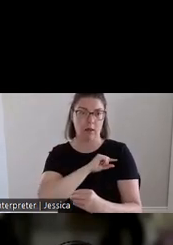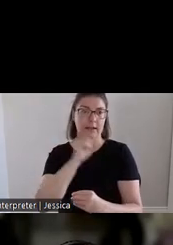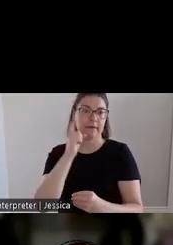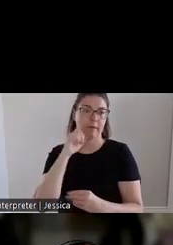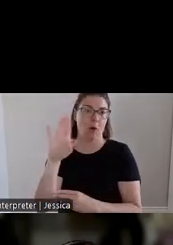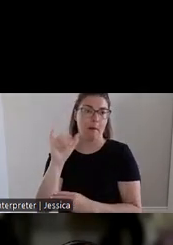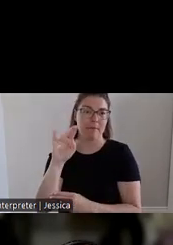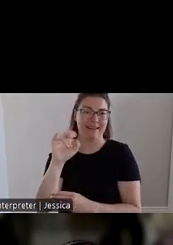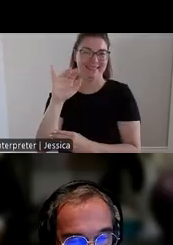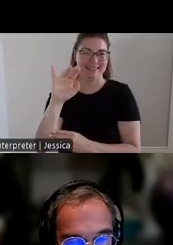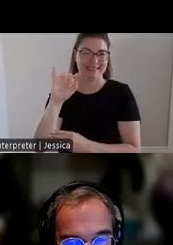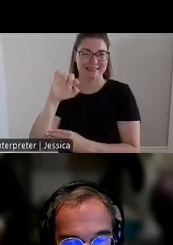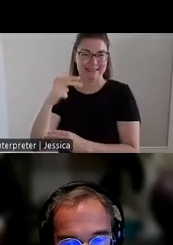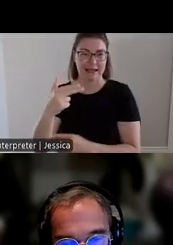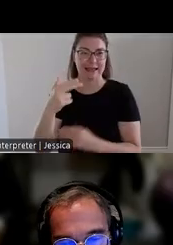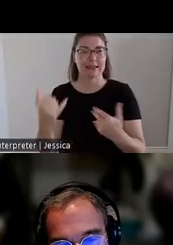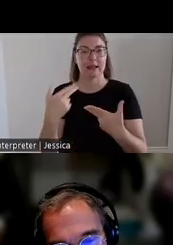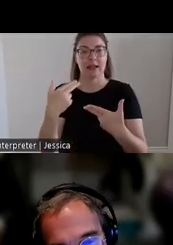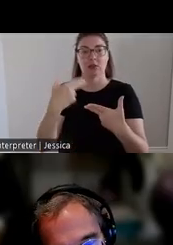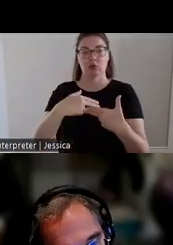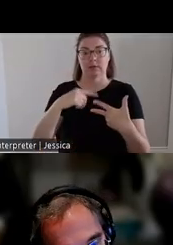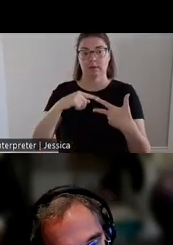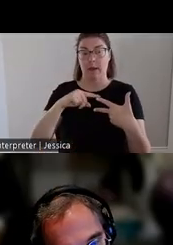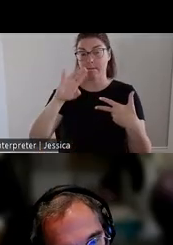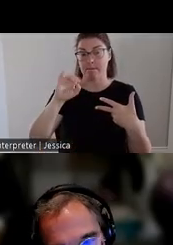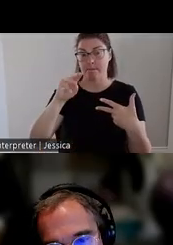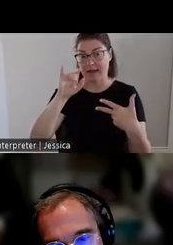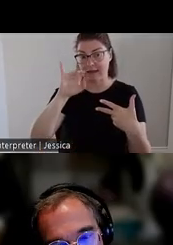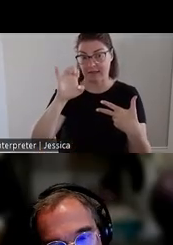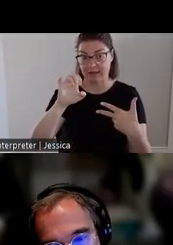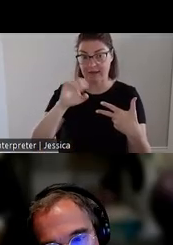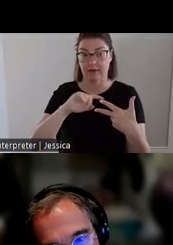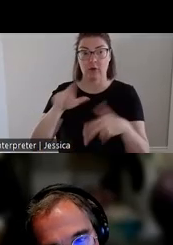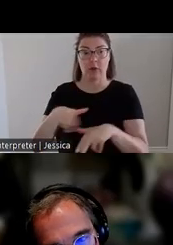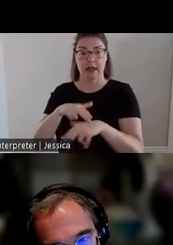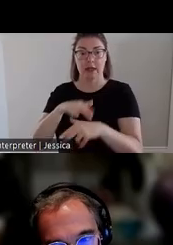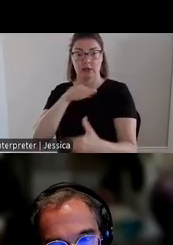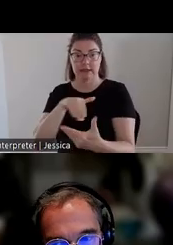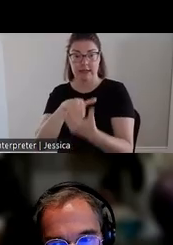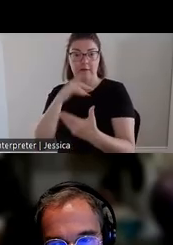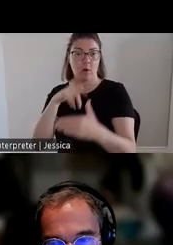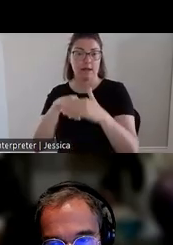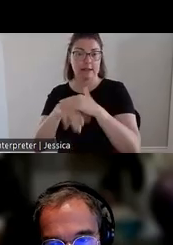me today we'll have Madeleine Rothberg from the National Center for Accessible Materials at W,